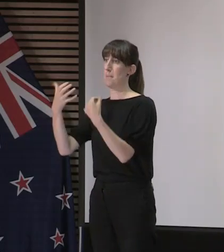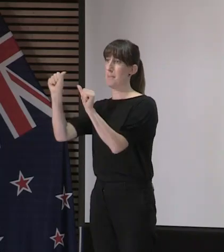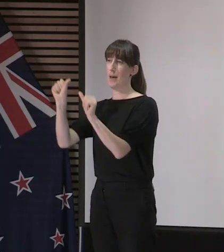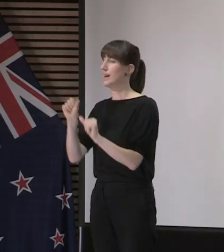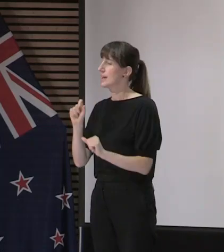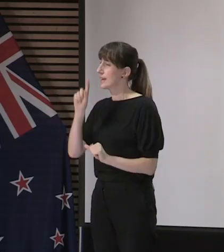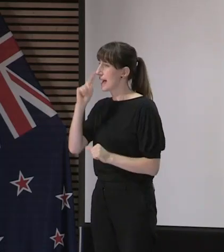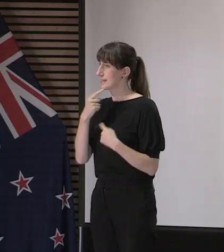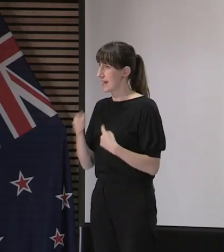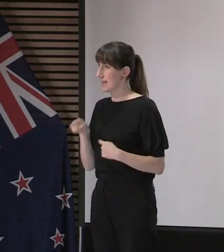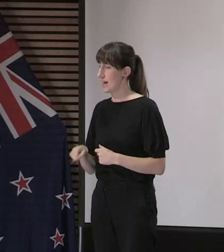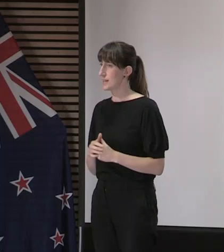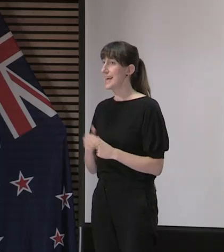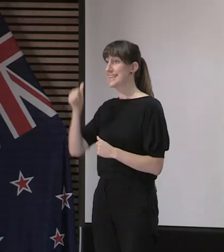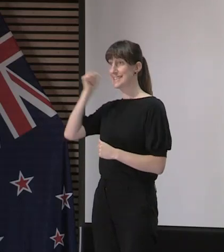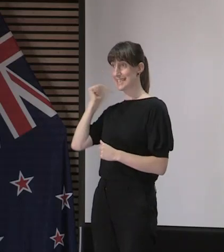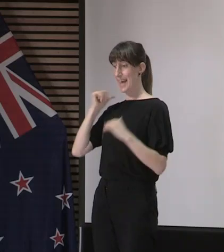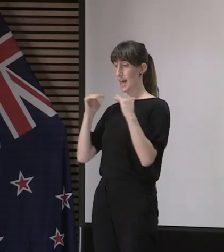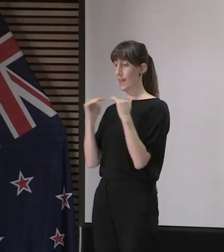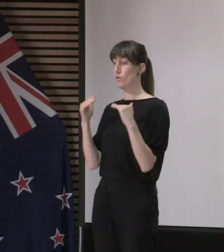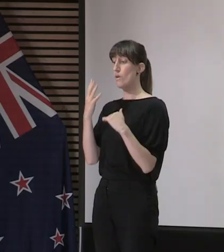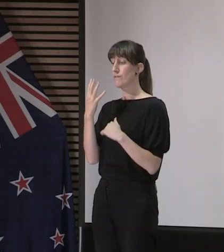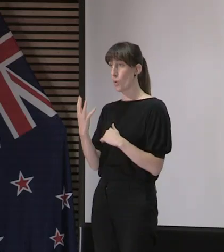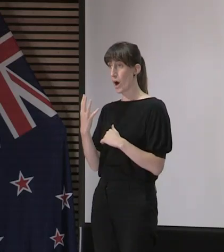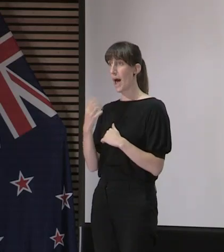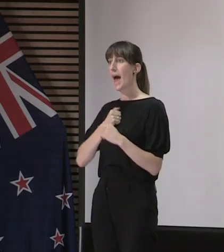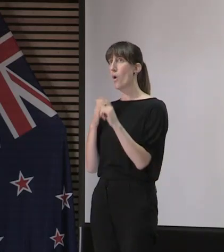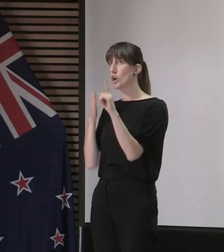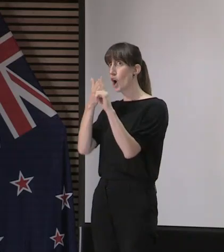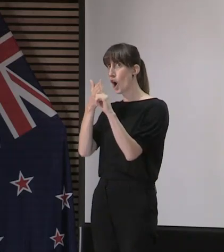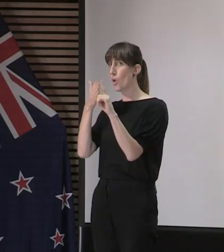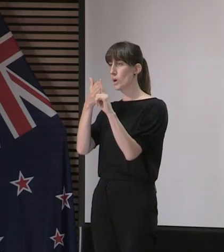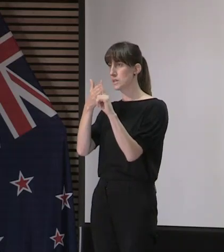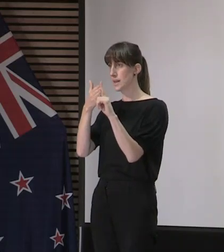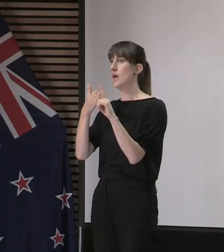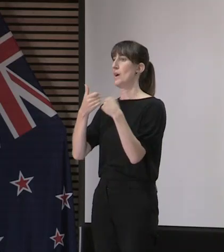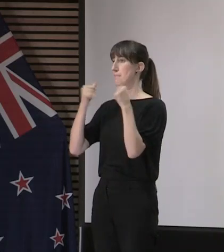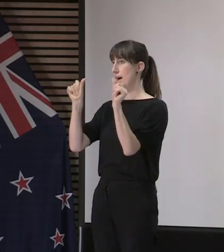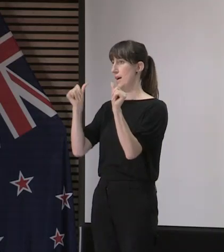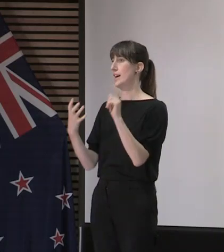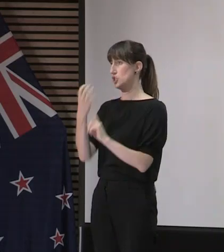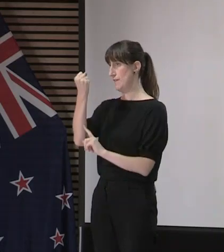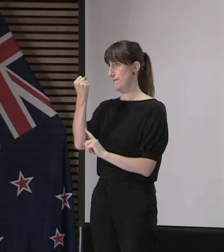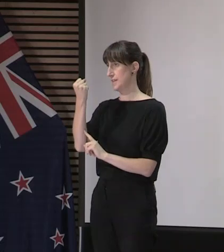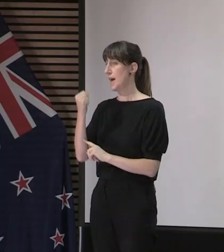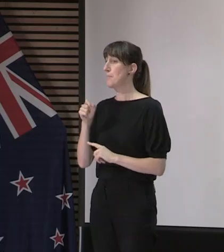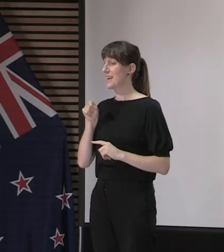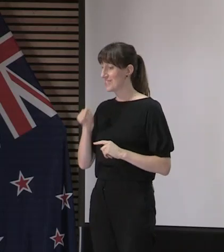what we set out to achieve in terms of our overall goal of elimination under Alert Level 4. This is going to be a